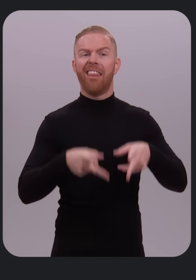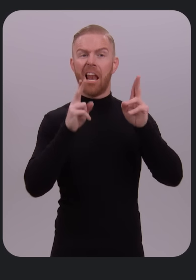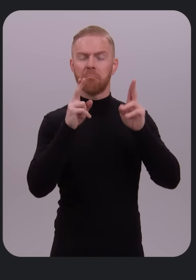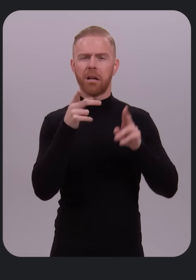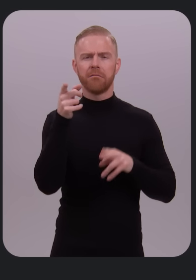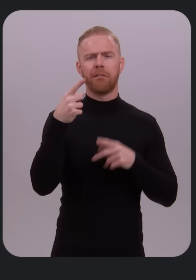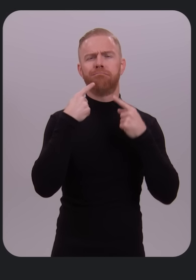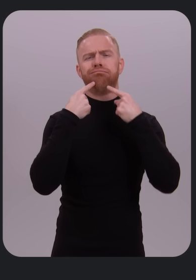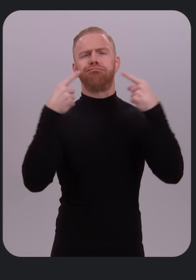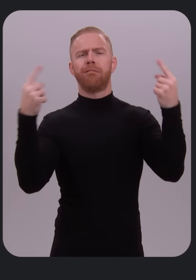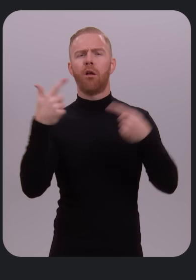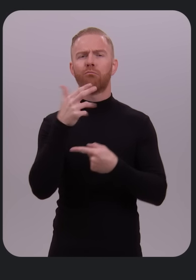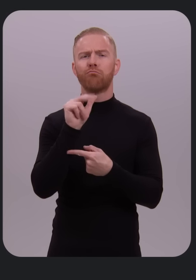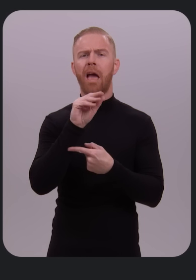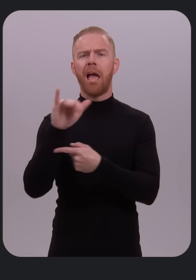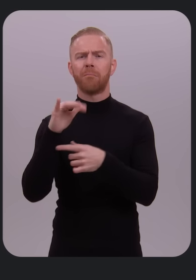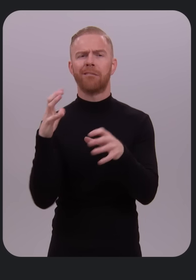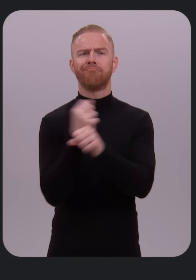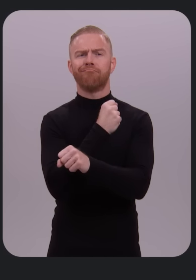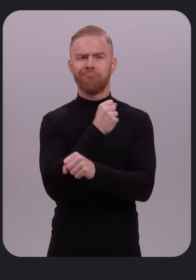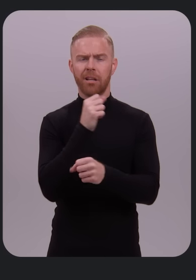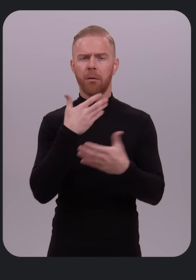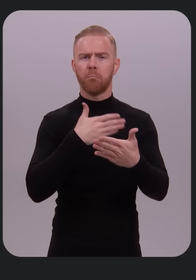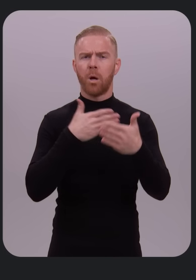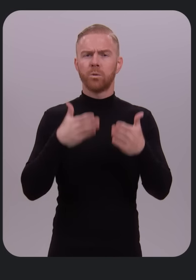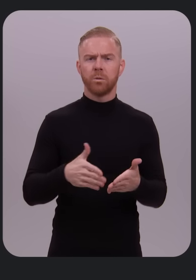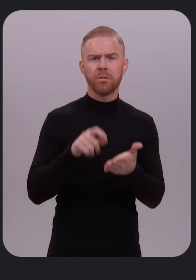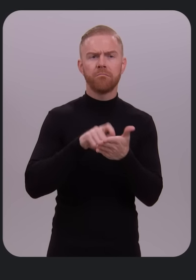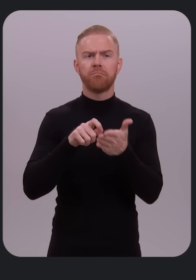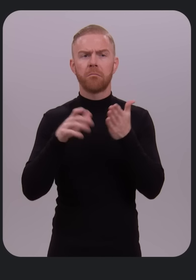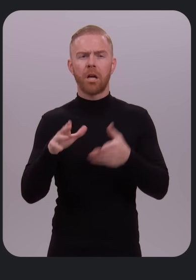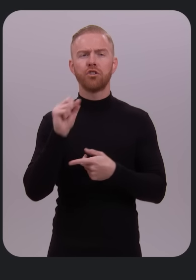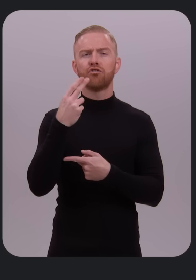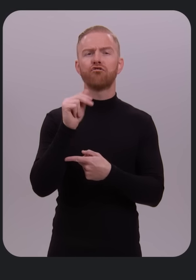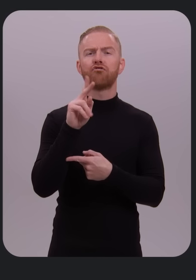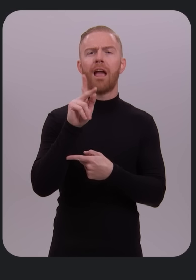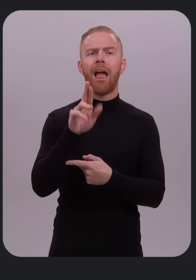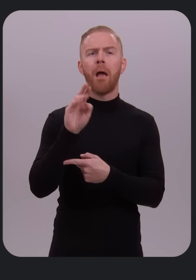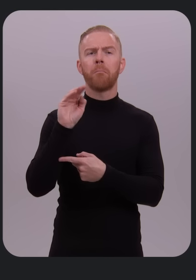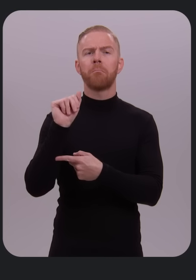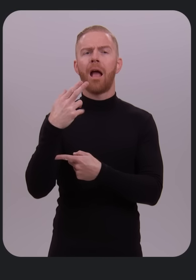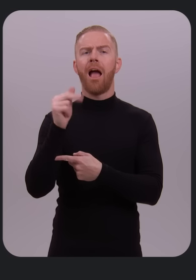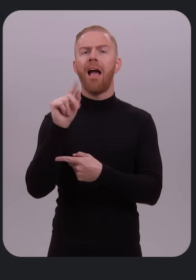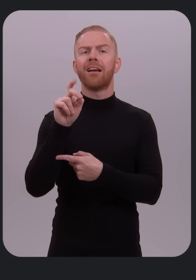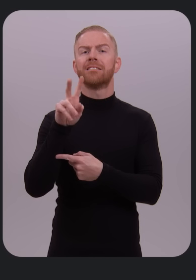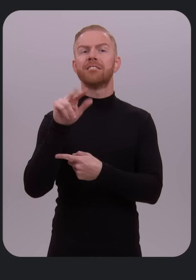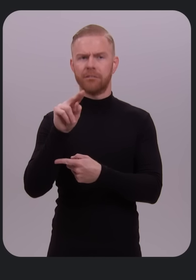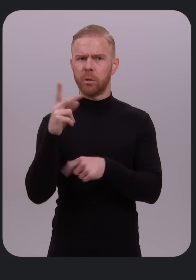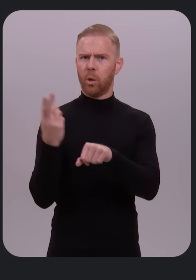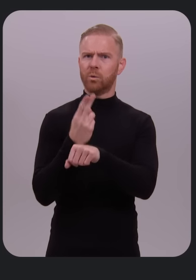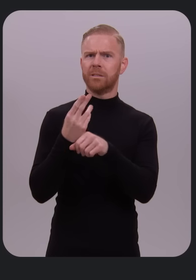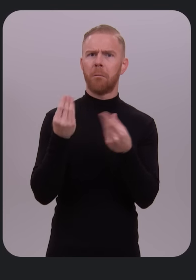award-winning singer and composer Shankar Mahadevan, putting music AI sandbox and Lyria to use. [VIDEO PLAYBACK]